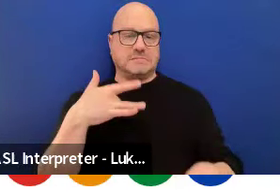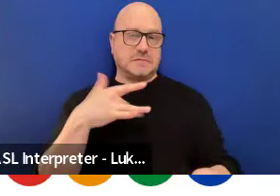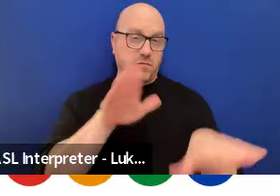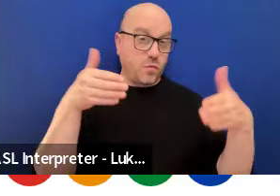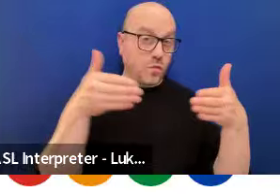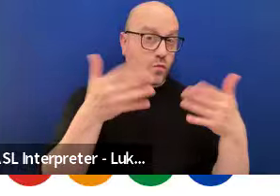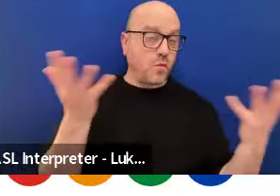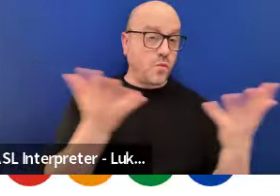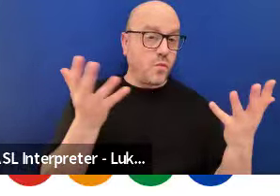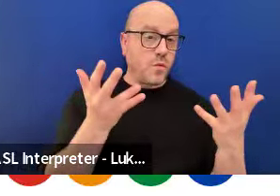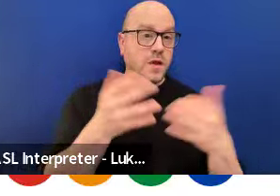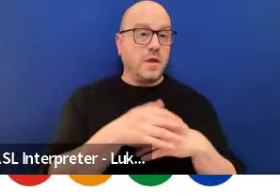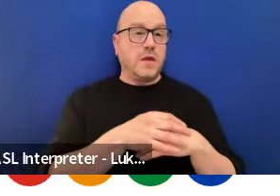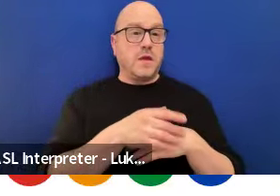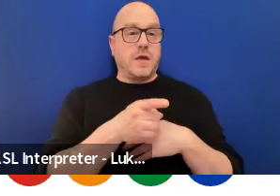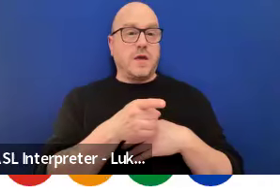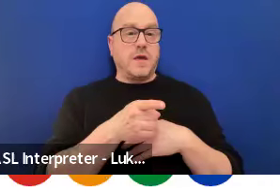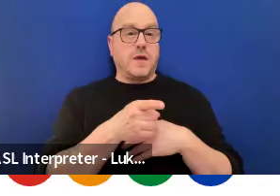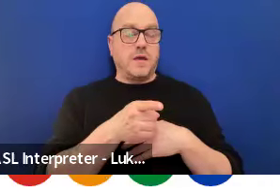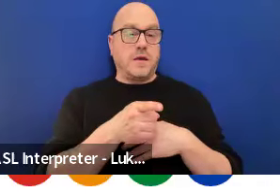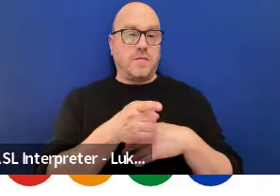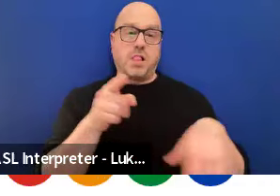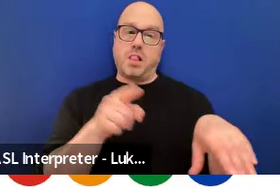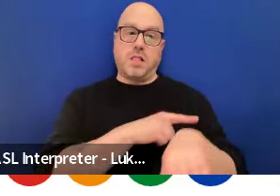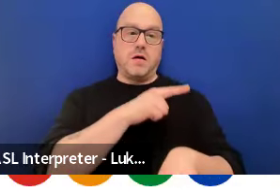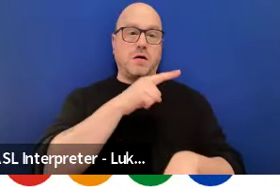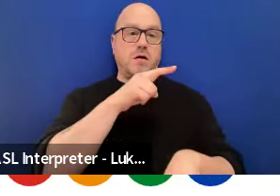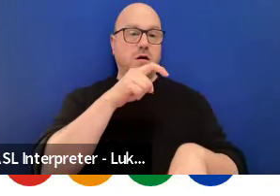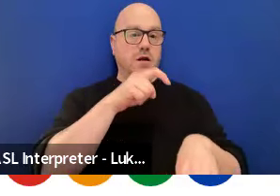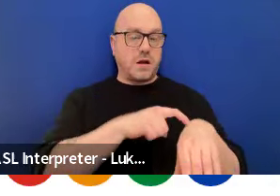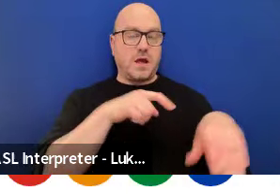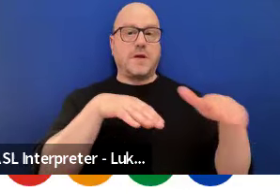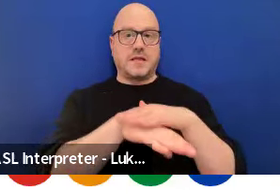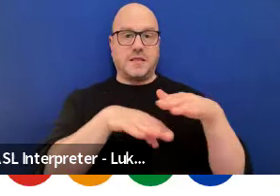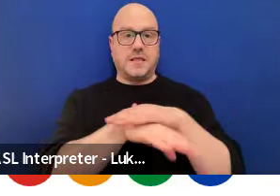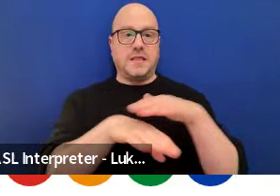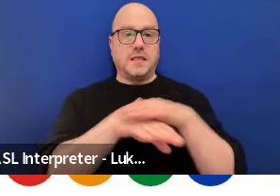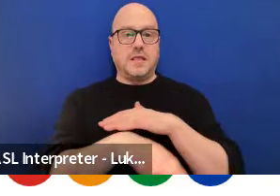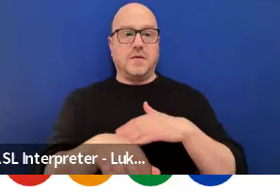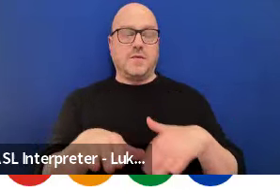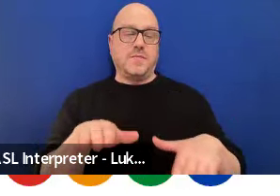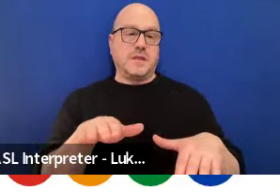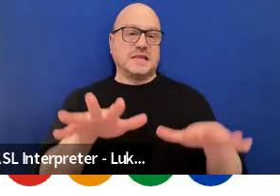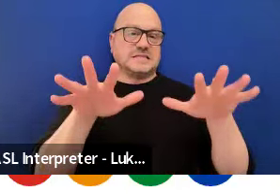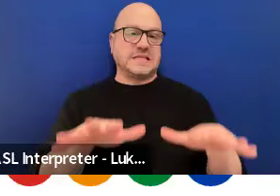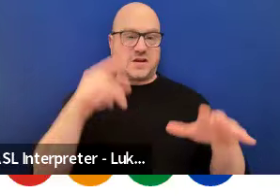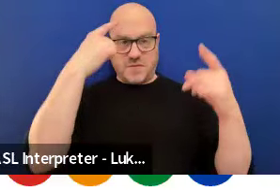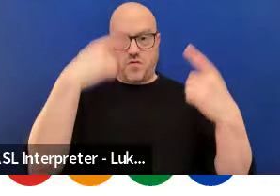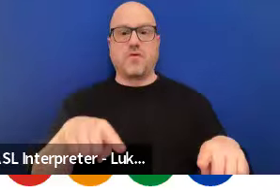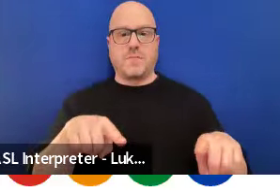YEARS WE HAVE ALWAYS HOSTED TWO LARGE PUBLIC MEETINGS FOCUSSED ON THE STATUS OF OUR LONG-TIME